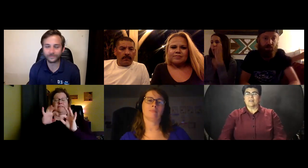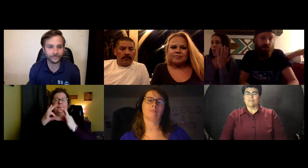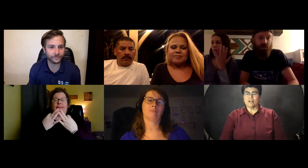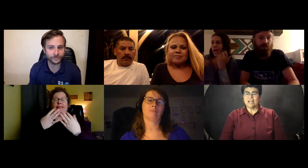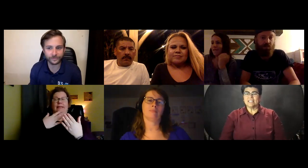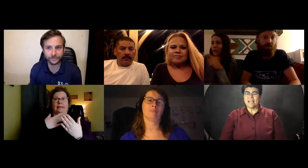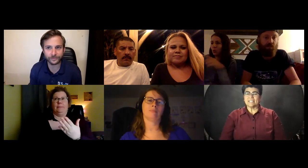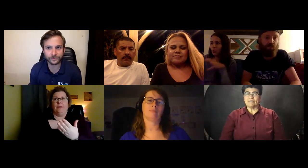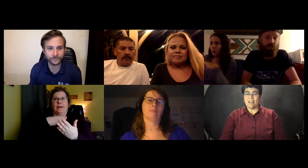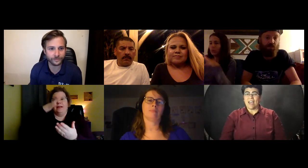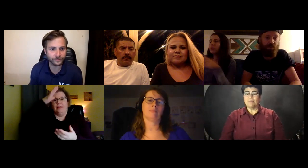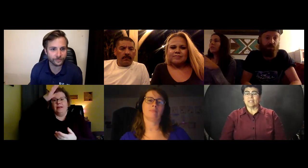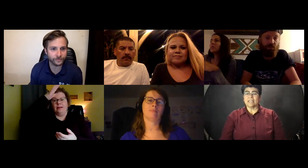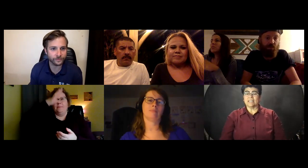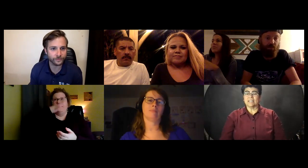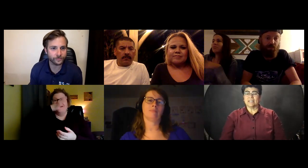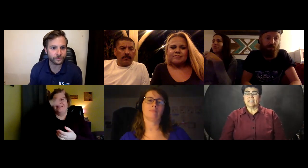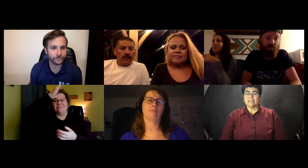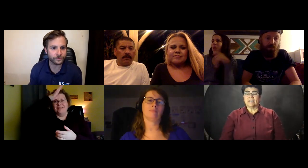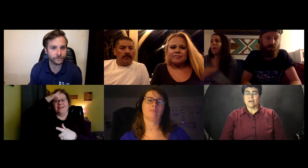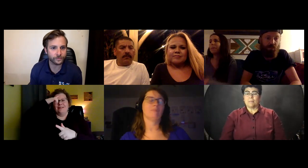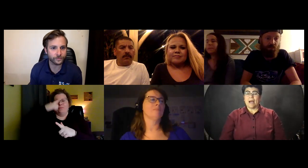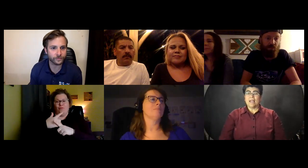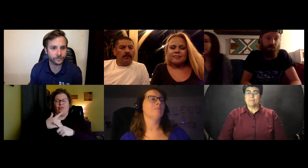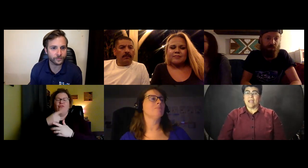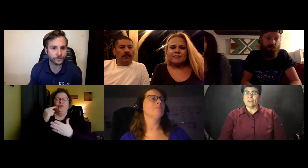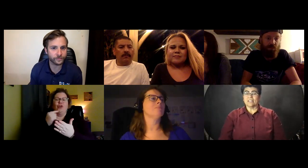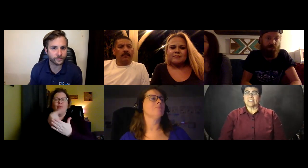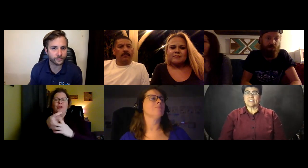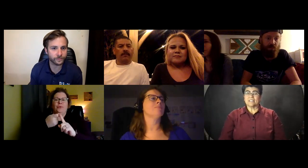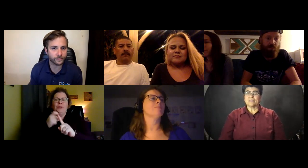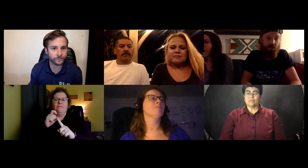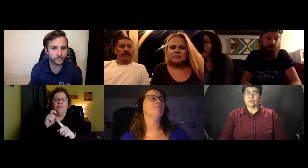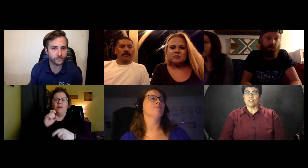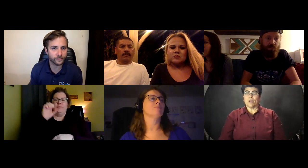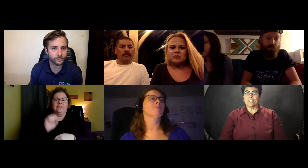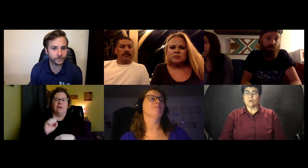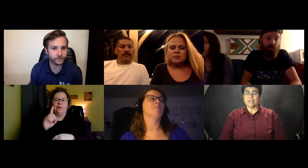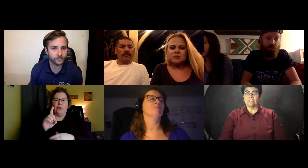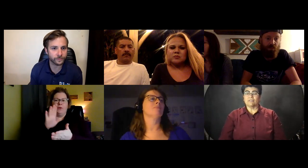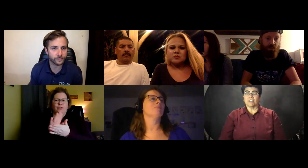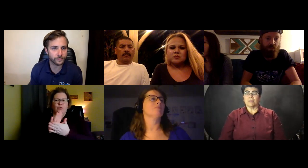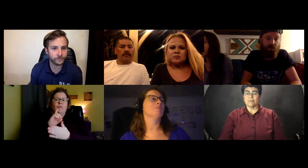for us as a family